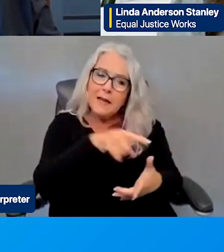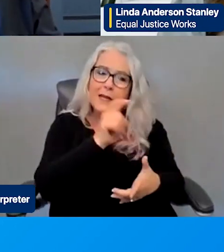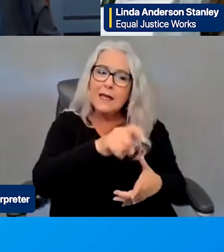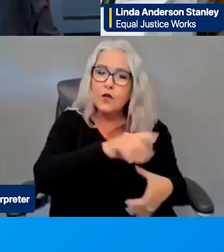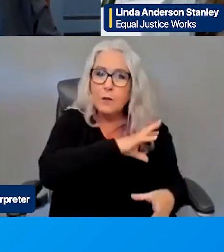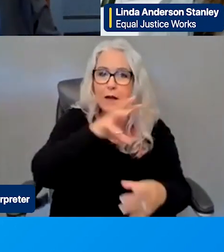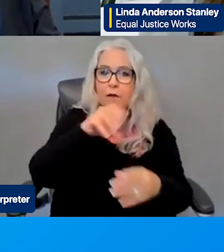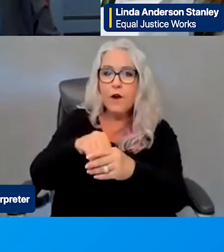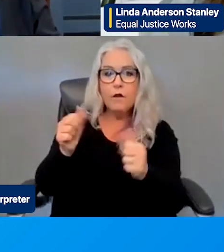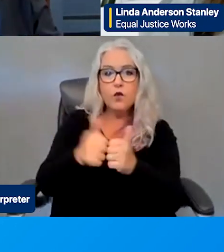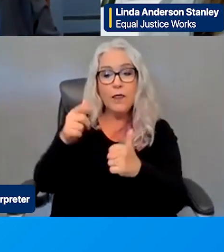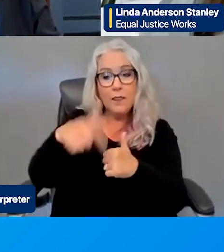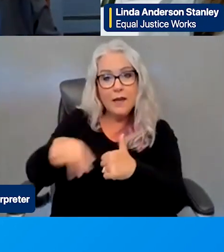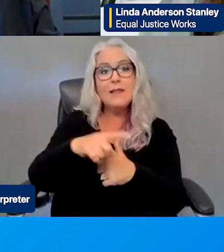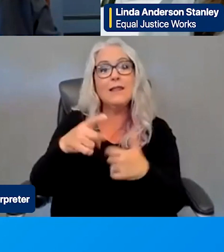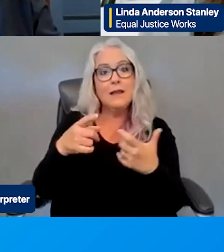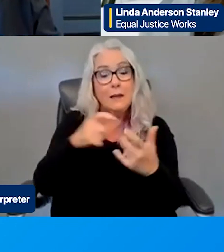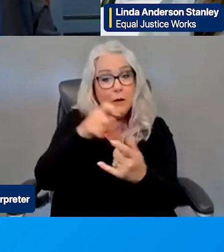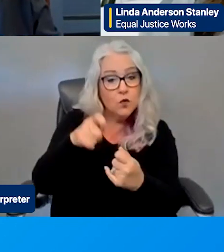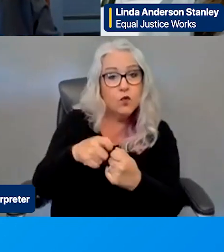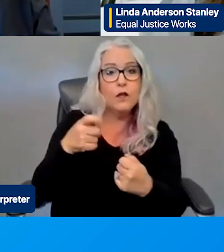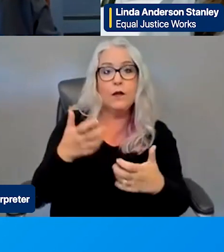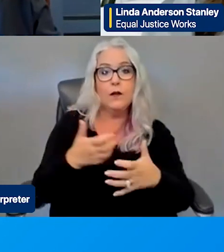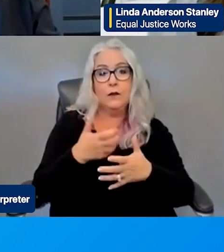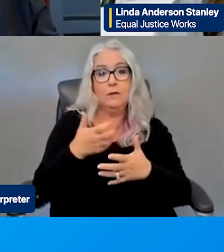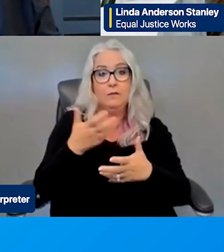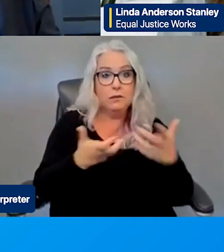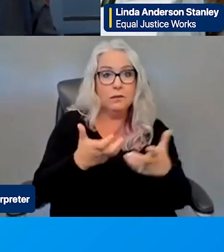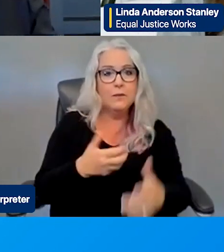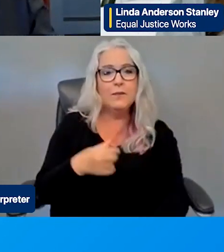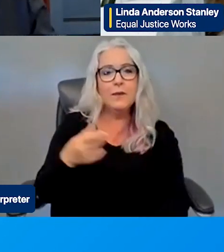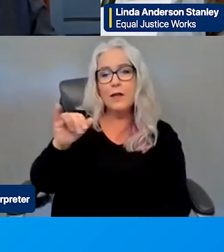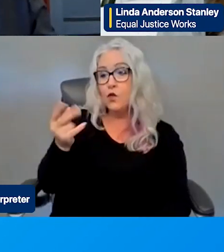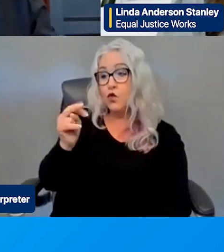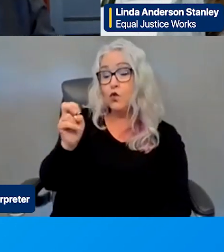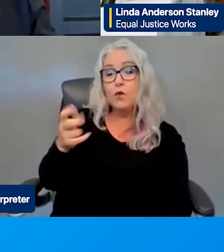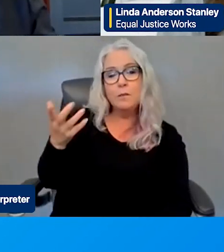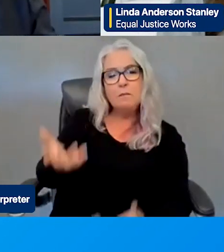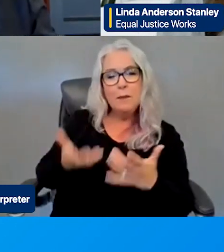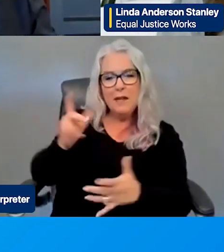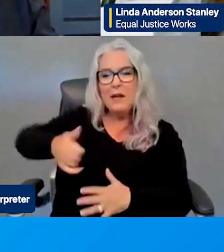Maybe we can do another panel on chasing the data. But Marc, in the meantime you